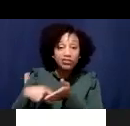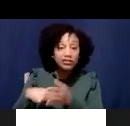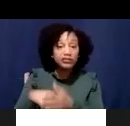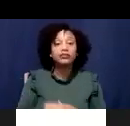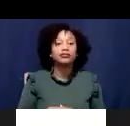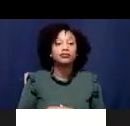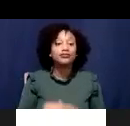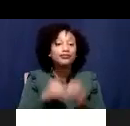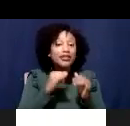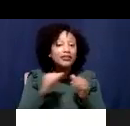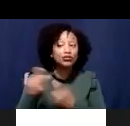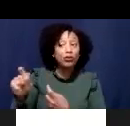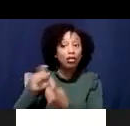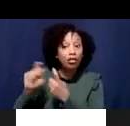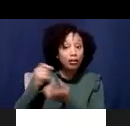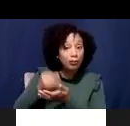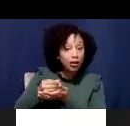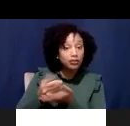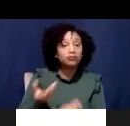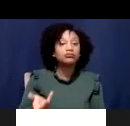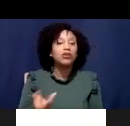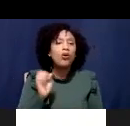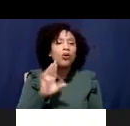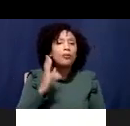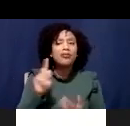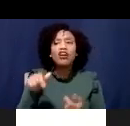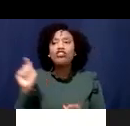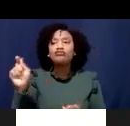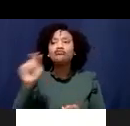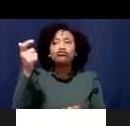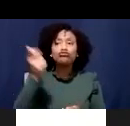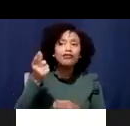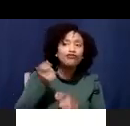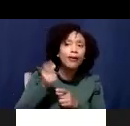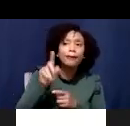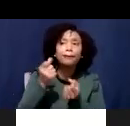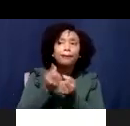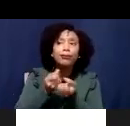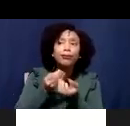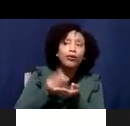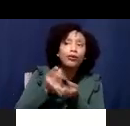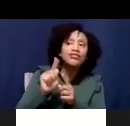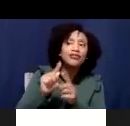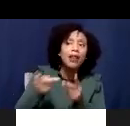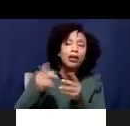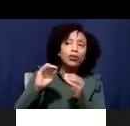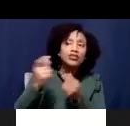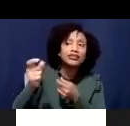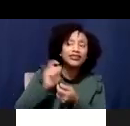individual donations, or you may have other grants or sponsorships from other funding organizations.